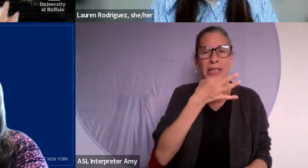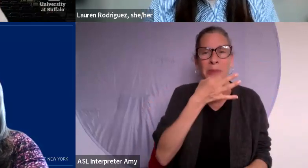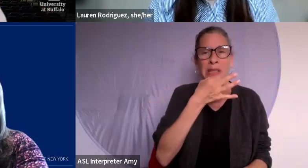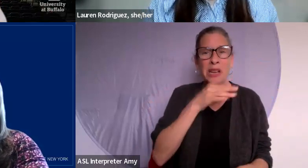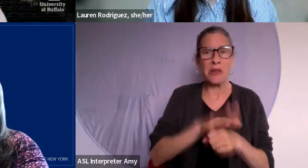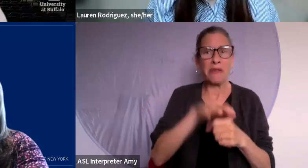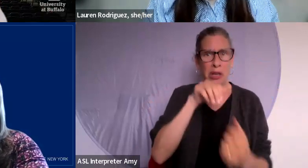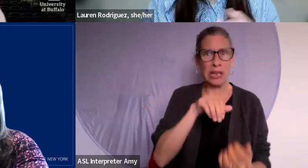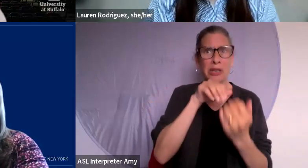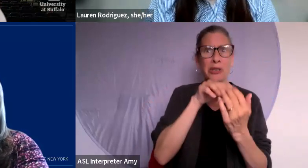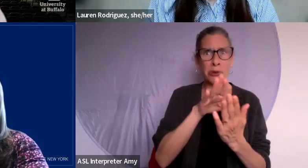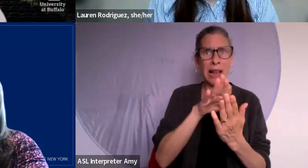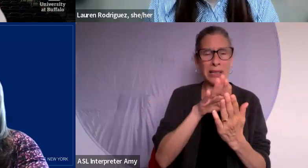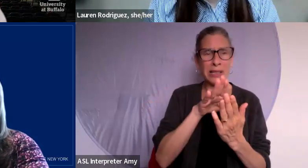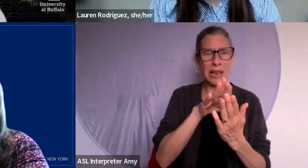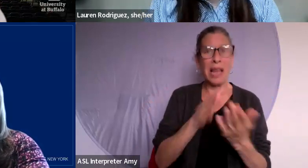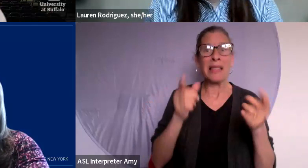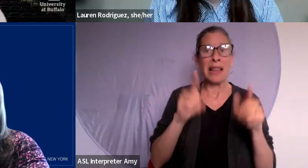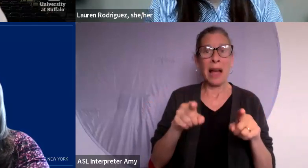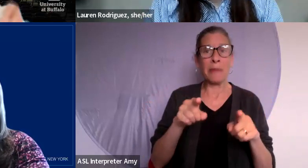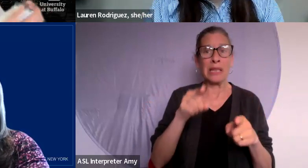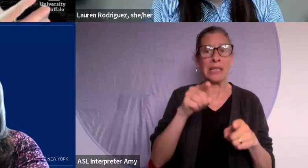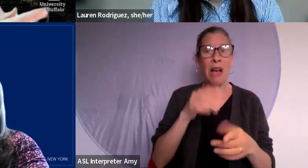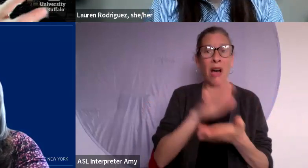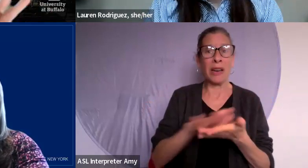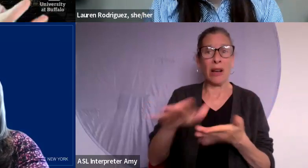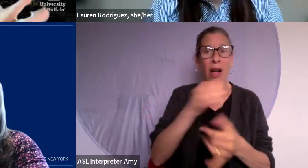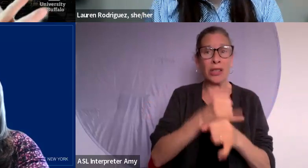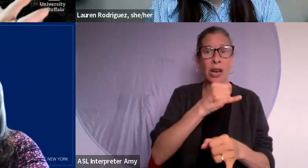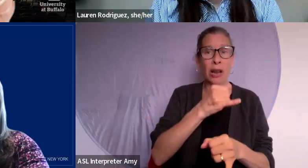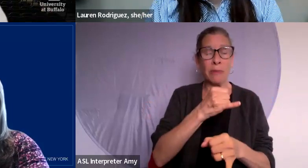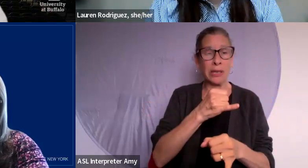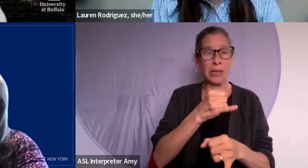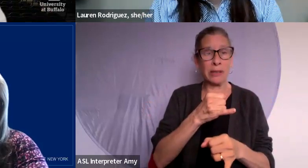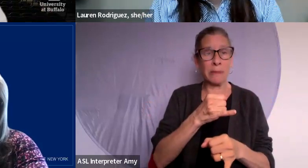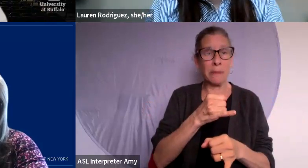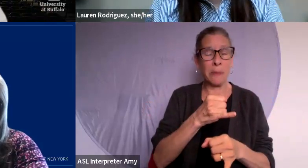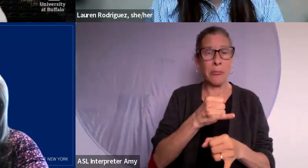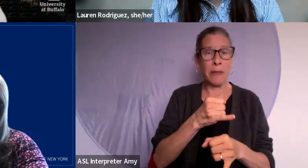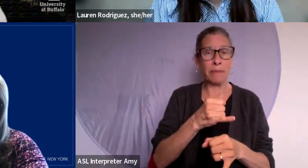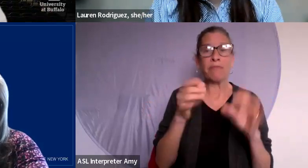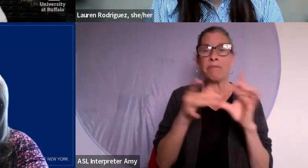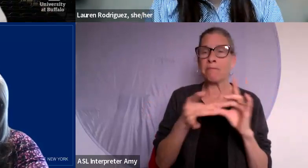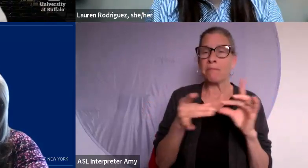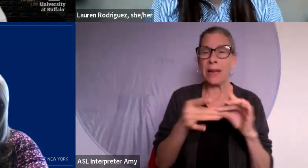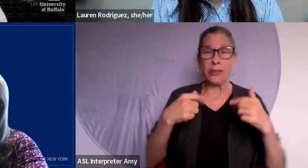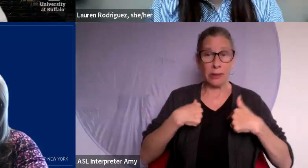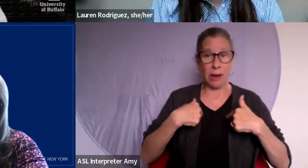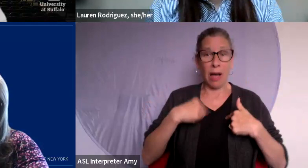procurement that happens on a college campus. As you know, early on, we mentioned that I was the Web Accessibility